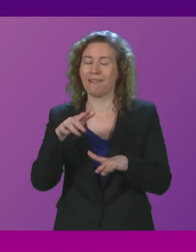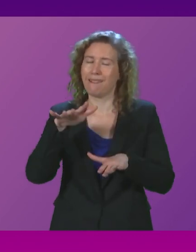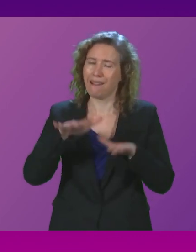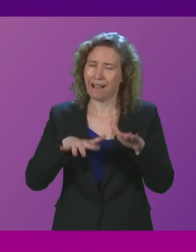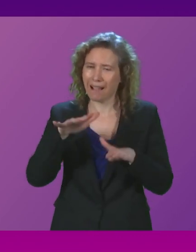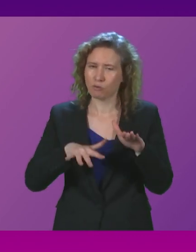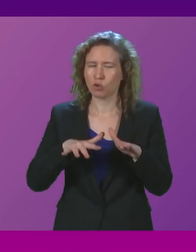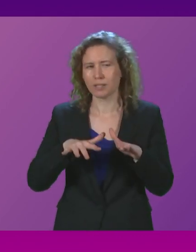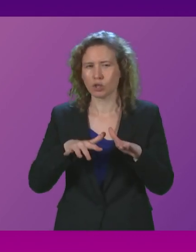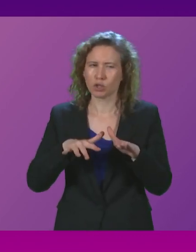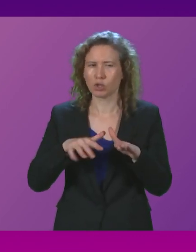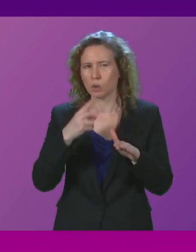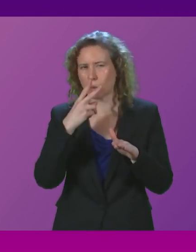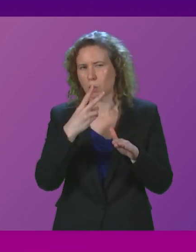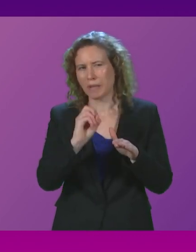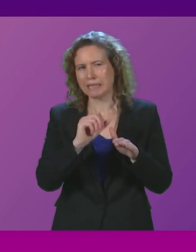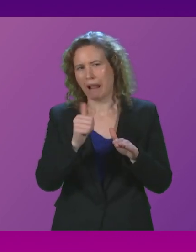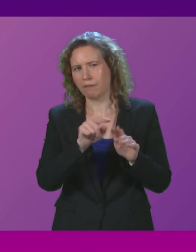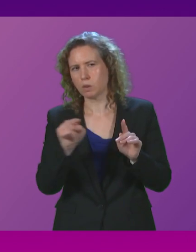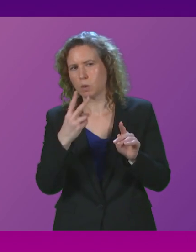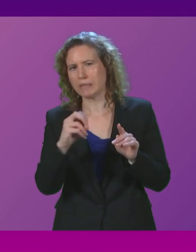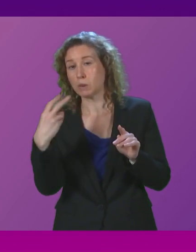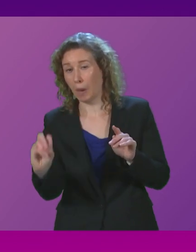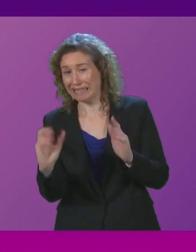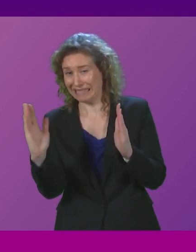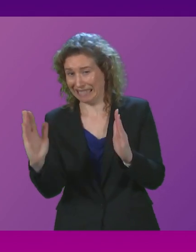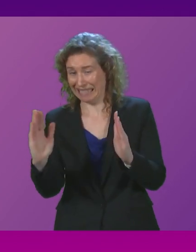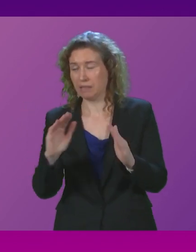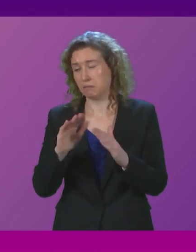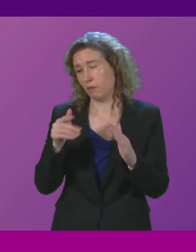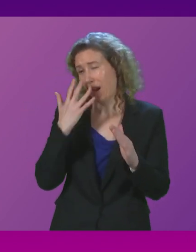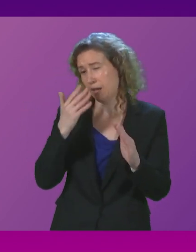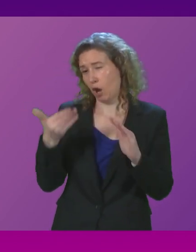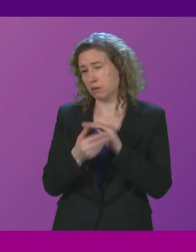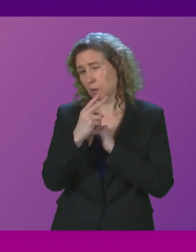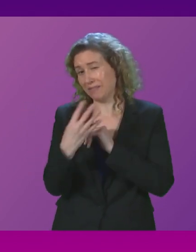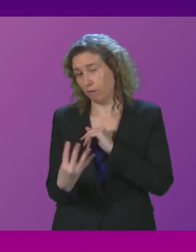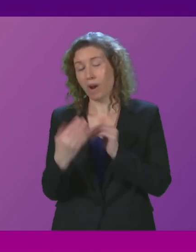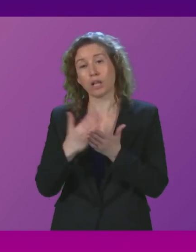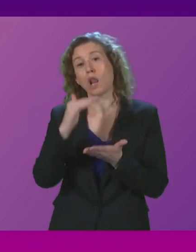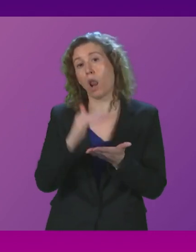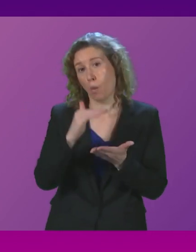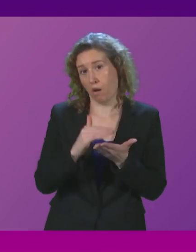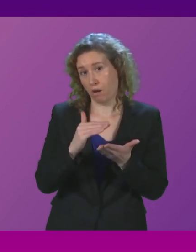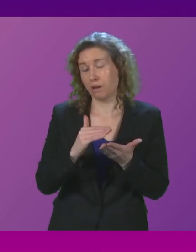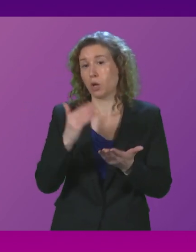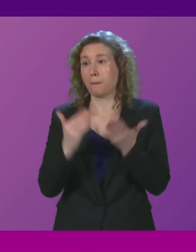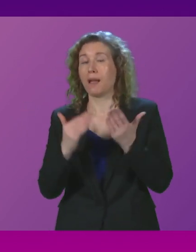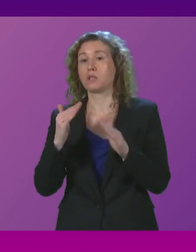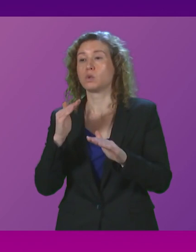rate from 2011 to 2020 among under-24s was lower than the rates among those aged 25 and